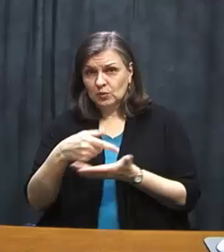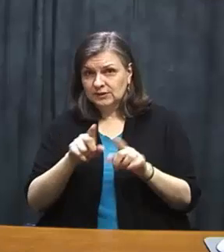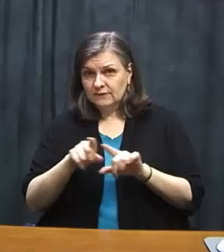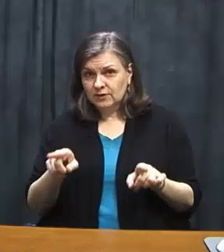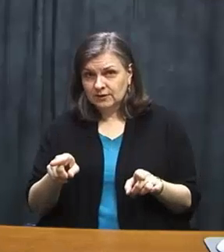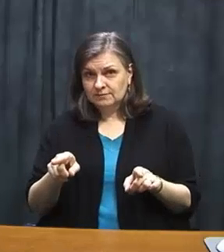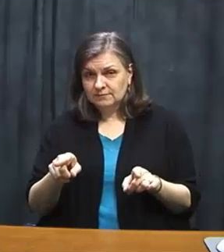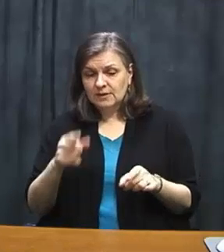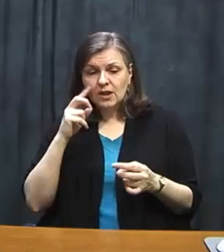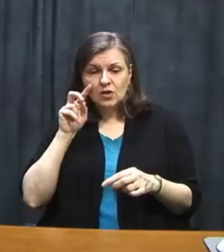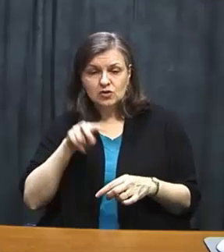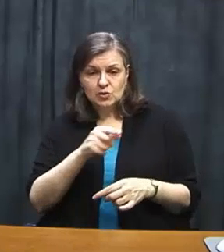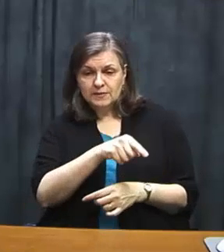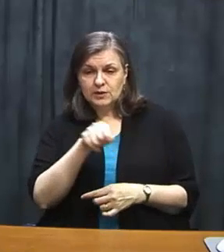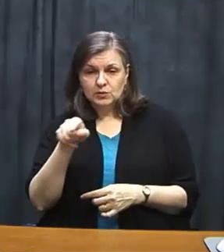so look at these plants